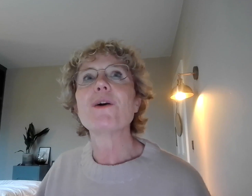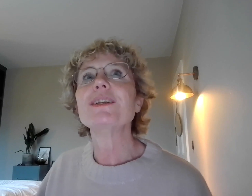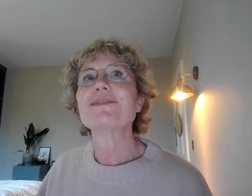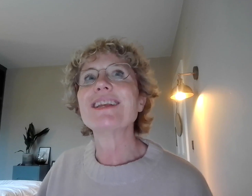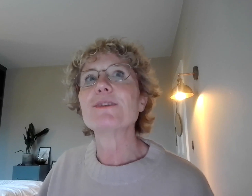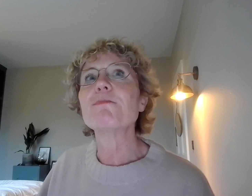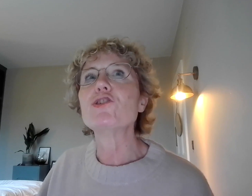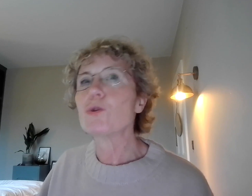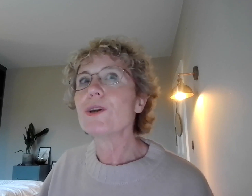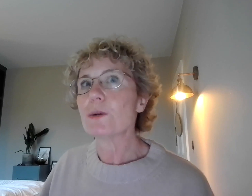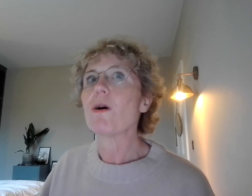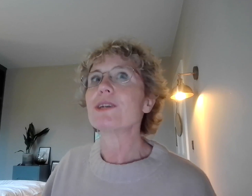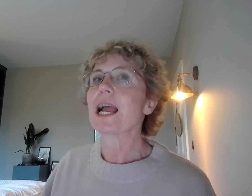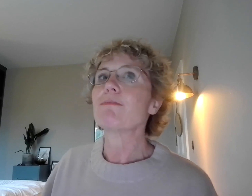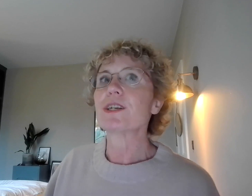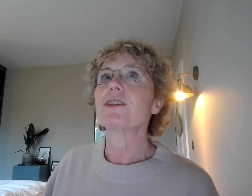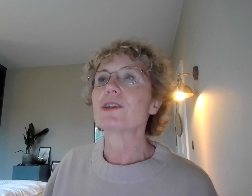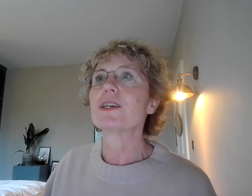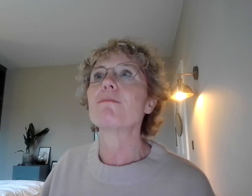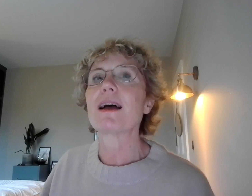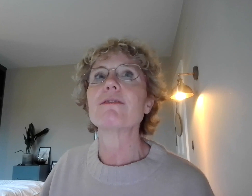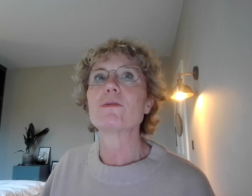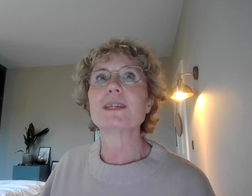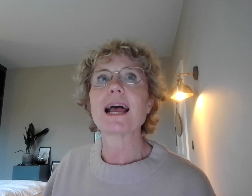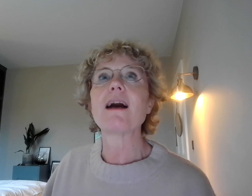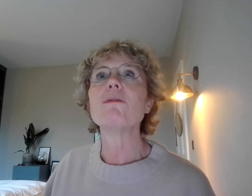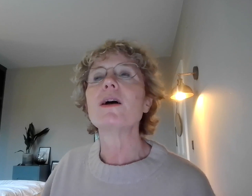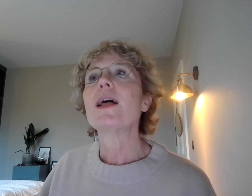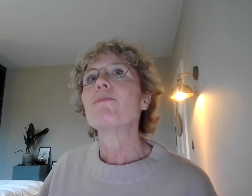You know, it's a joy to watch captions on some platforms now.